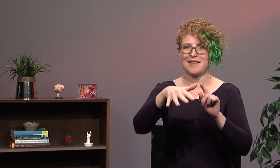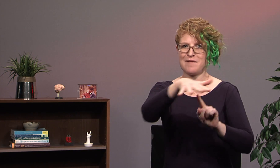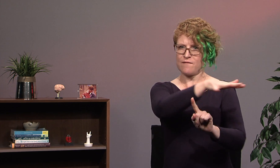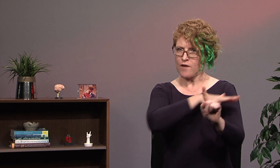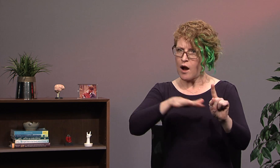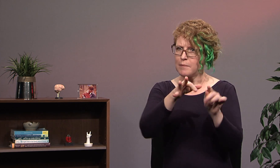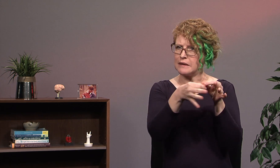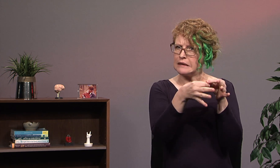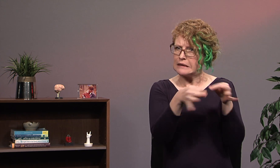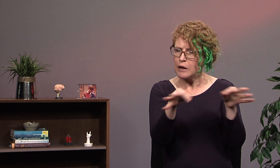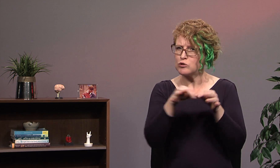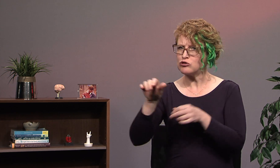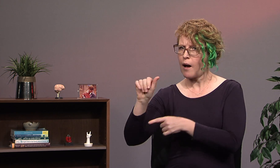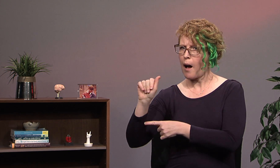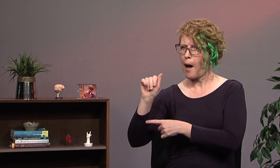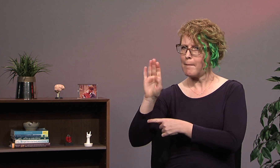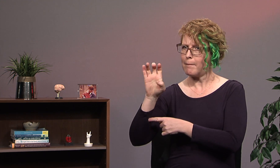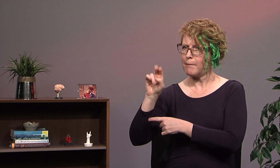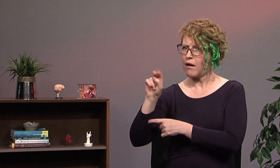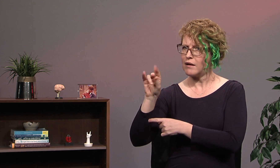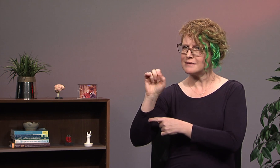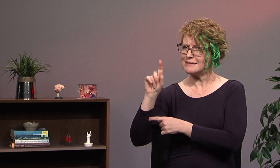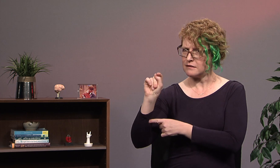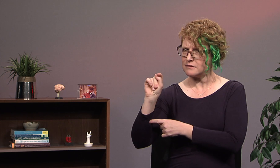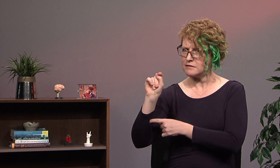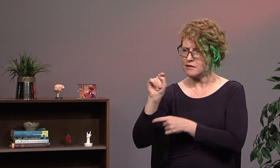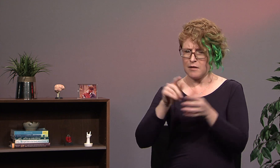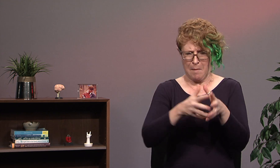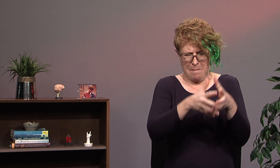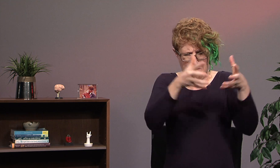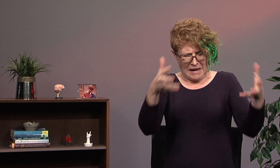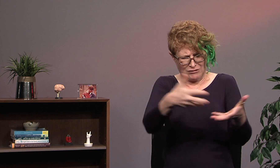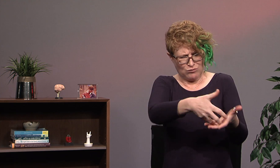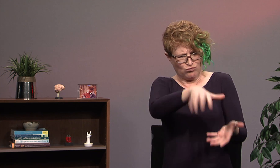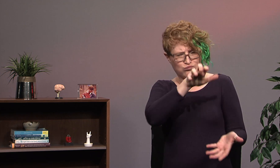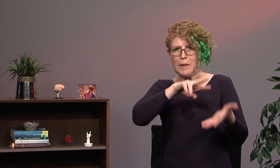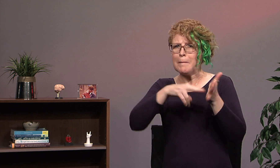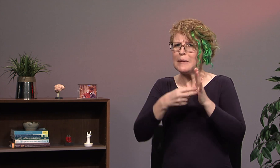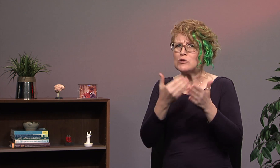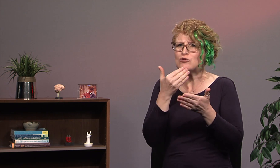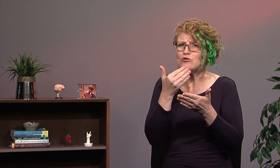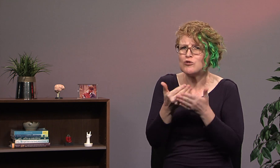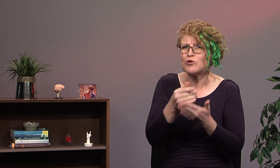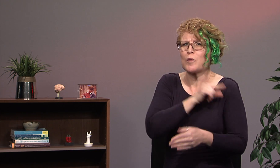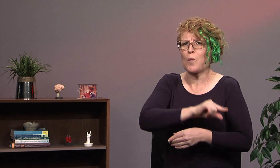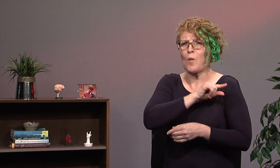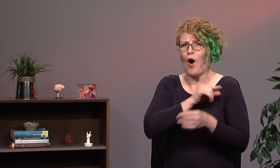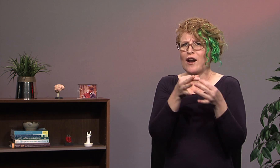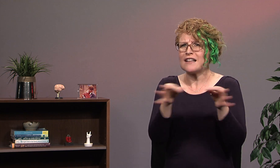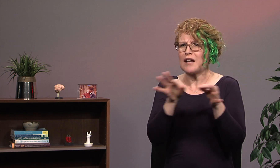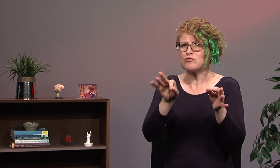This means immersing children in a high-quality language environment all day, every day.